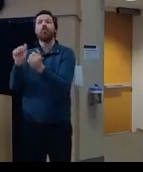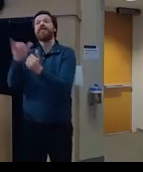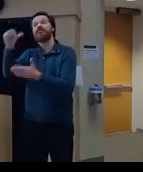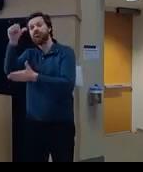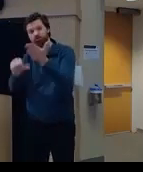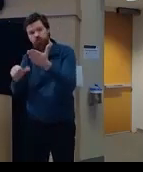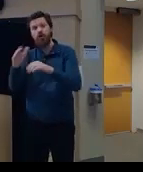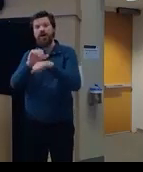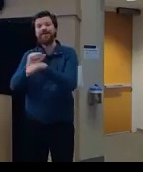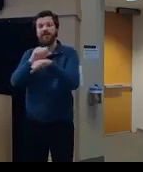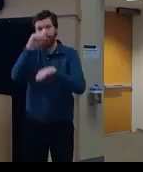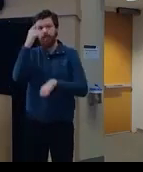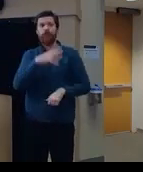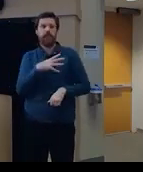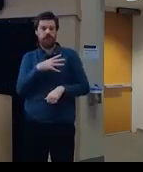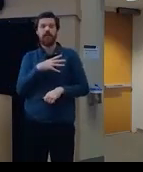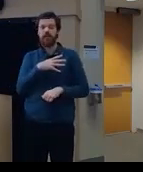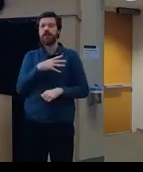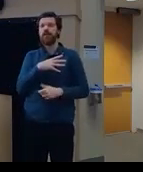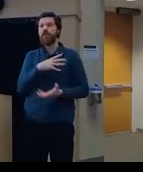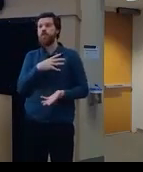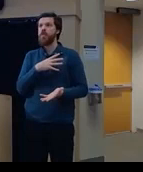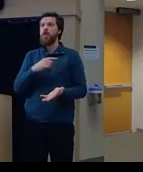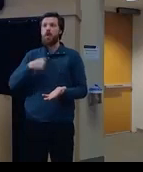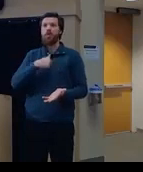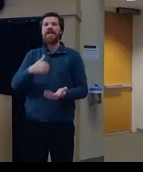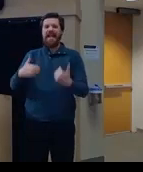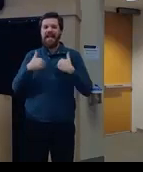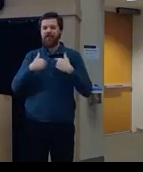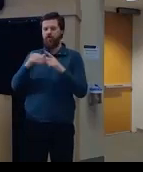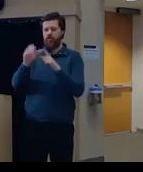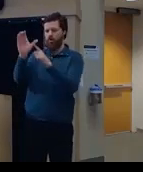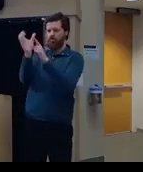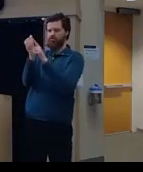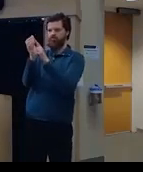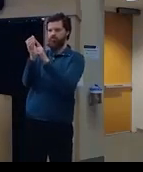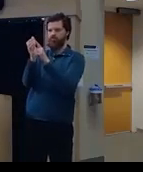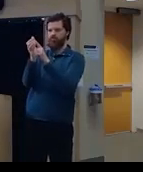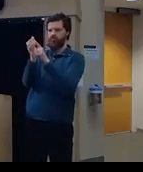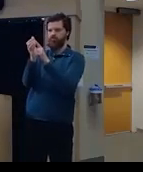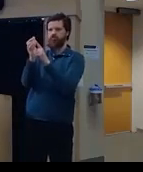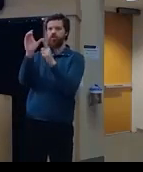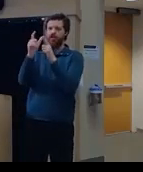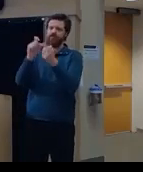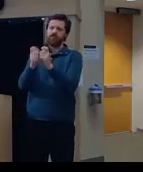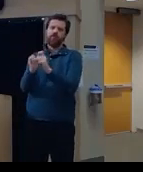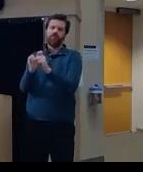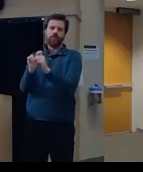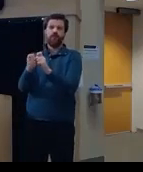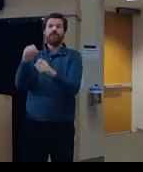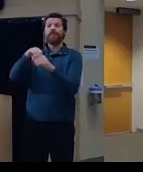enslaved black women um so we have a culture uh that has to be changed and in this culture